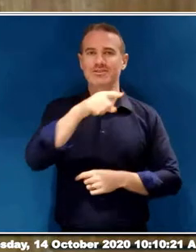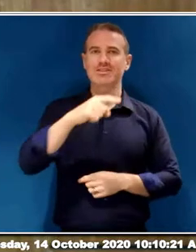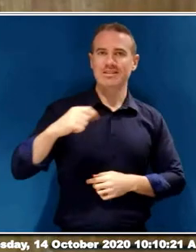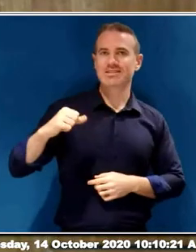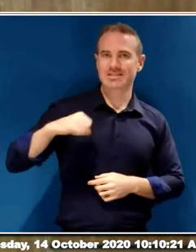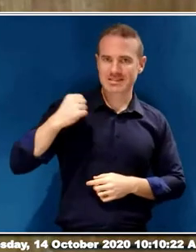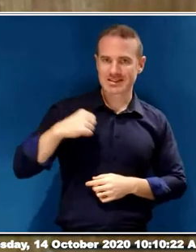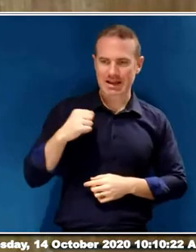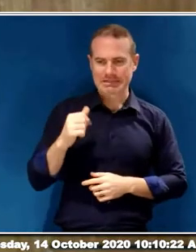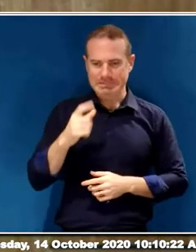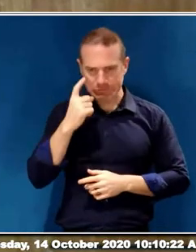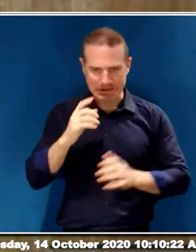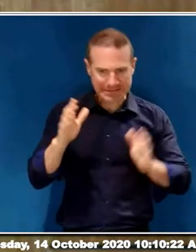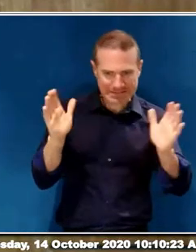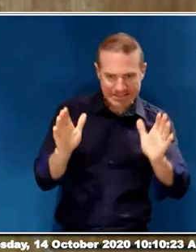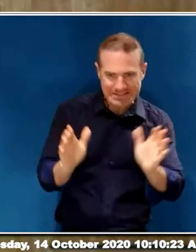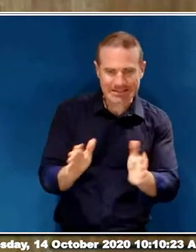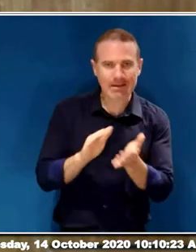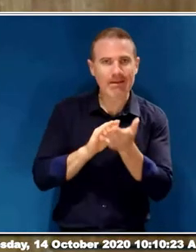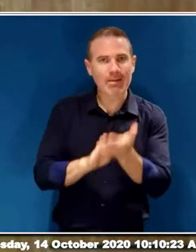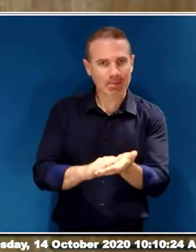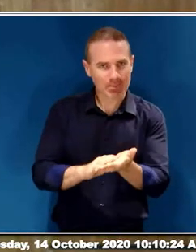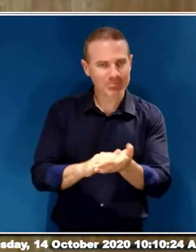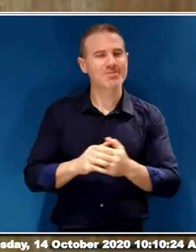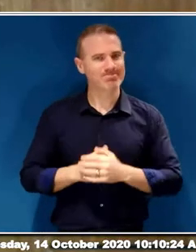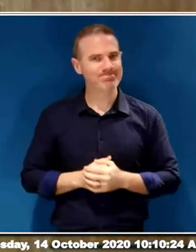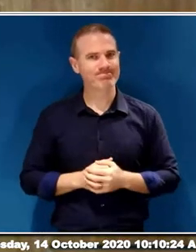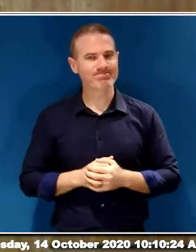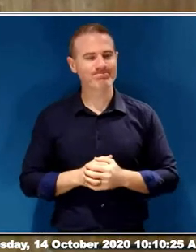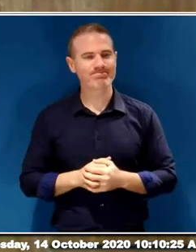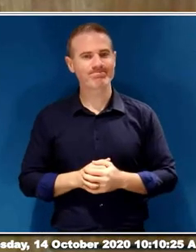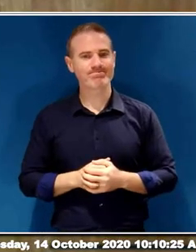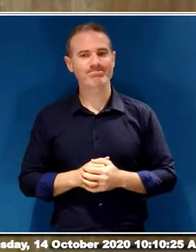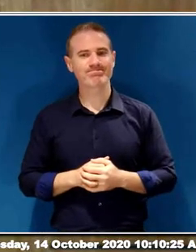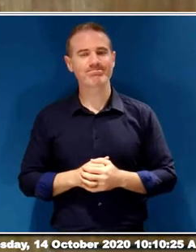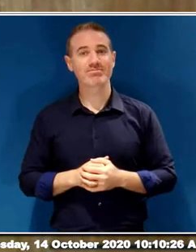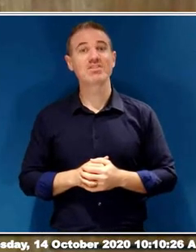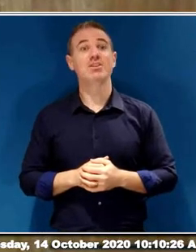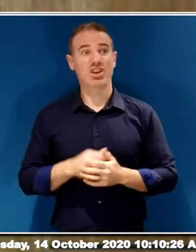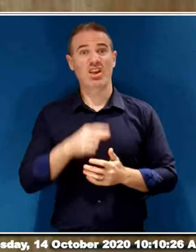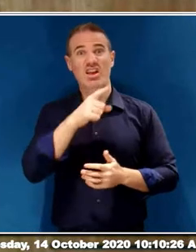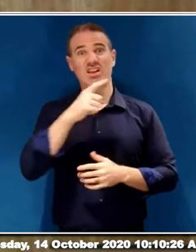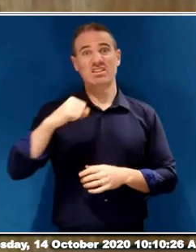They clearly defined his goals which aligned to his cognitive and functional